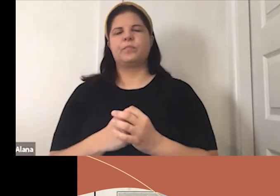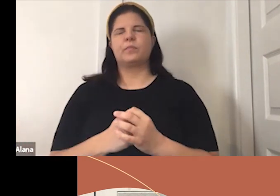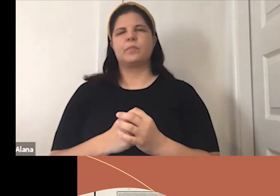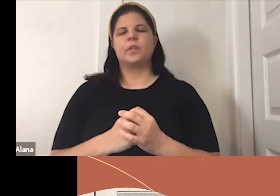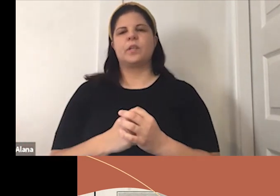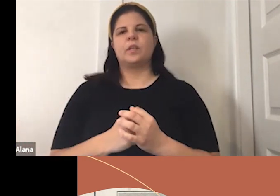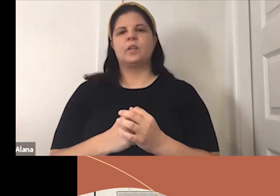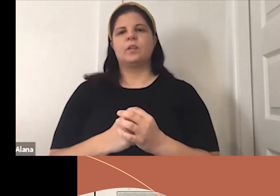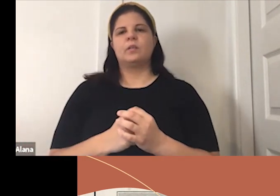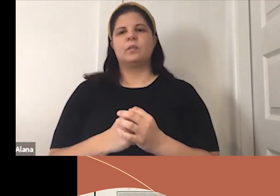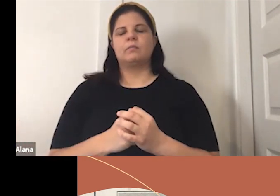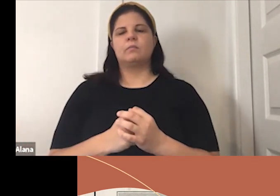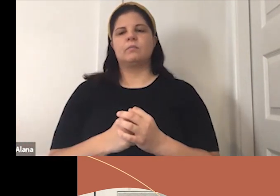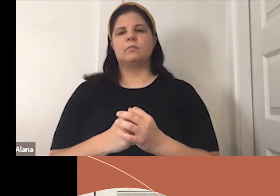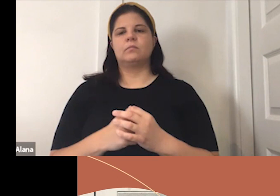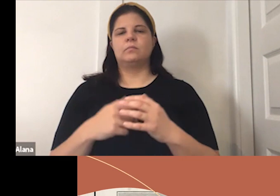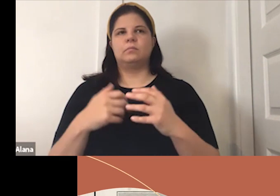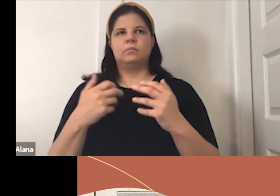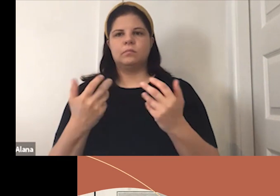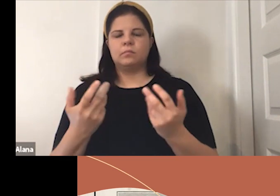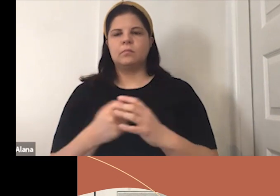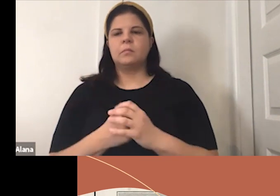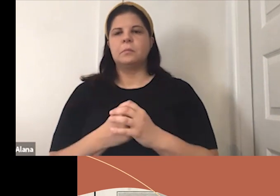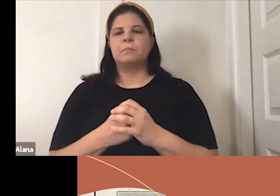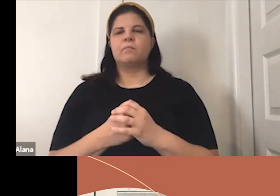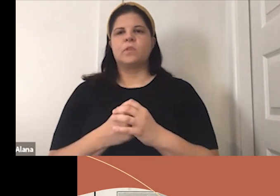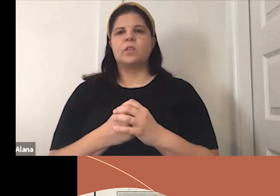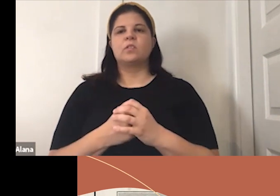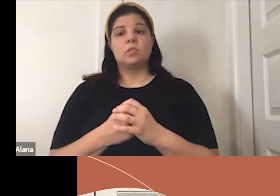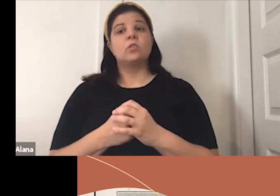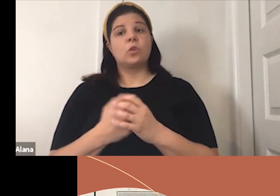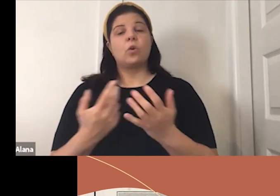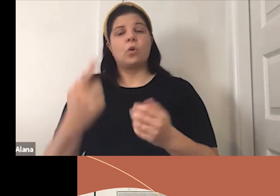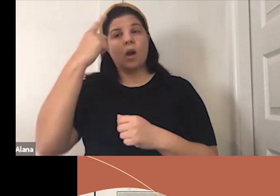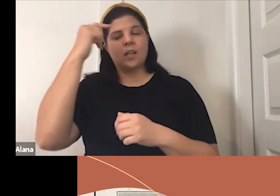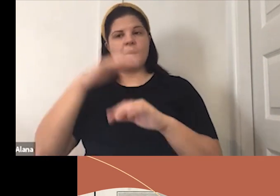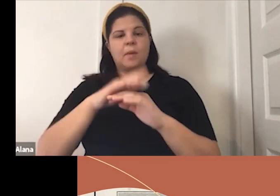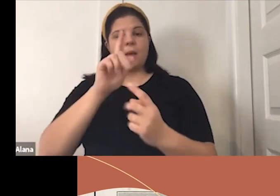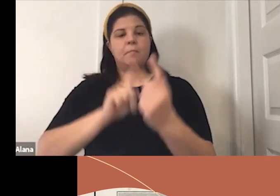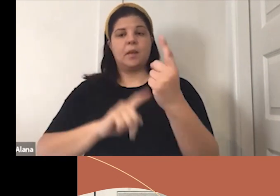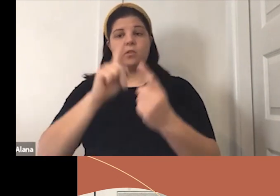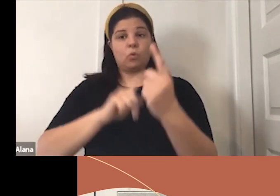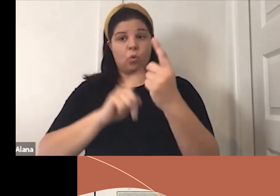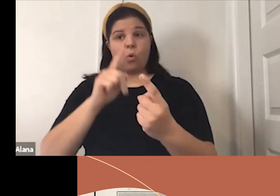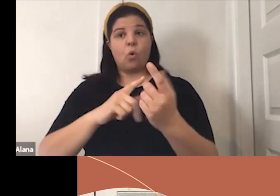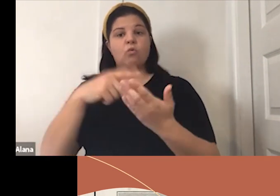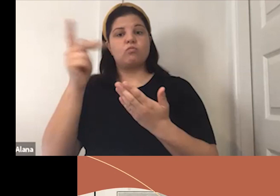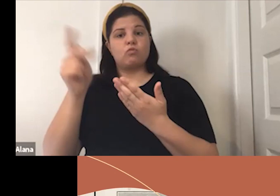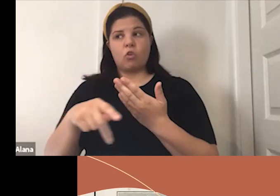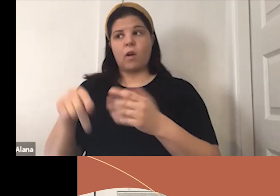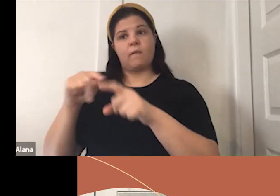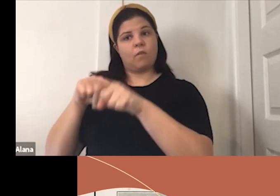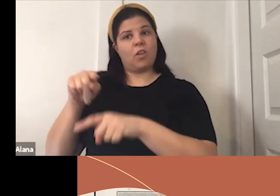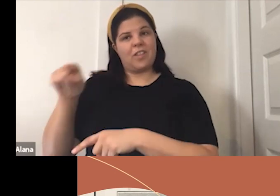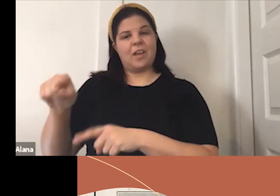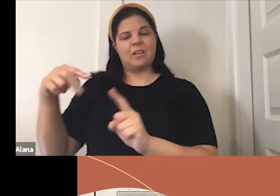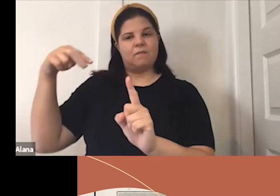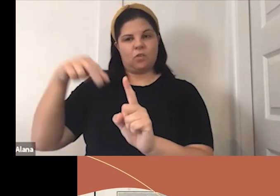You could suggest that initiatives mentorship certainly adheres to would be what I refer